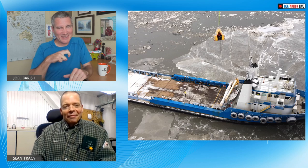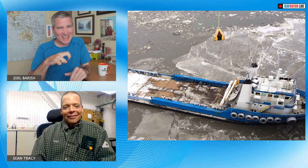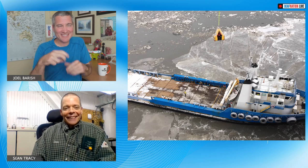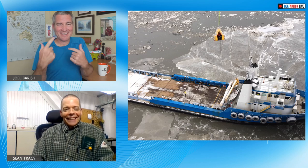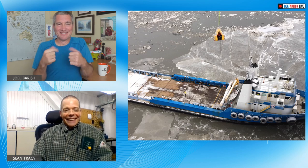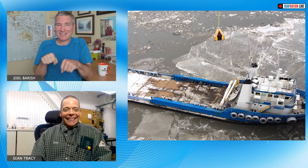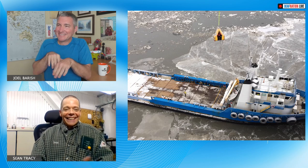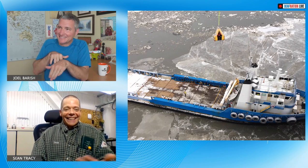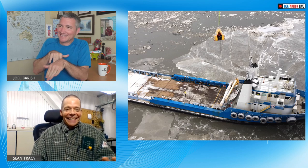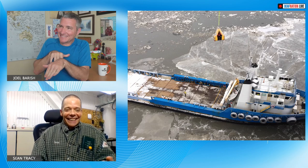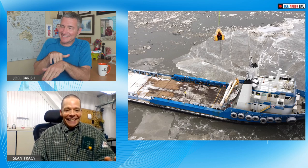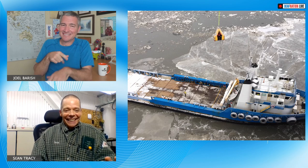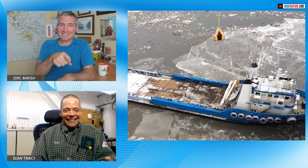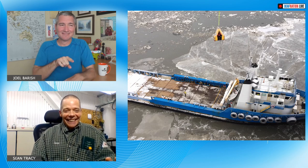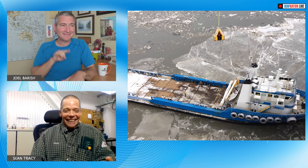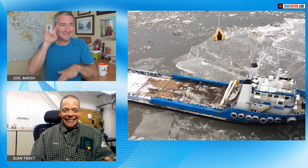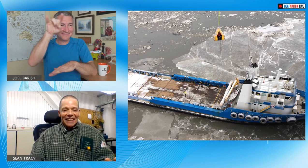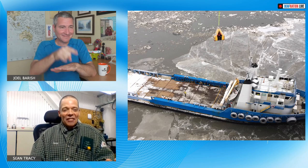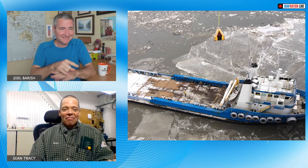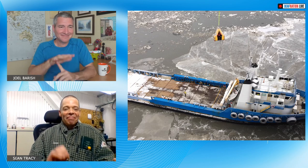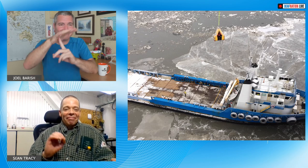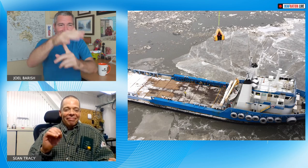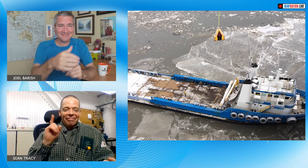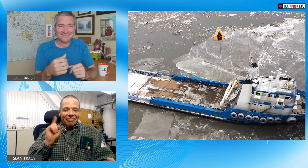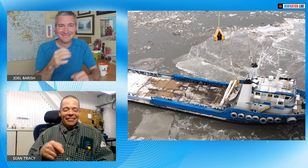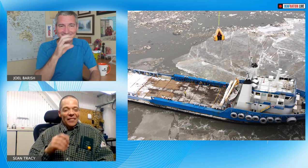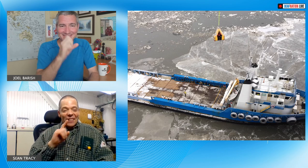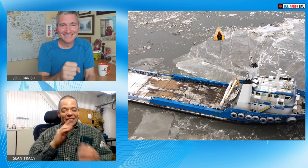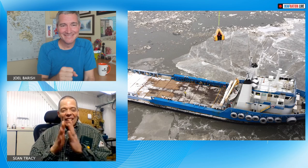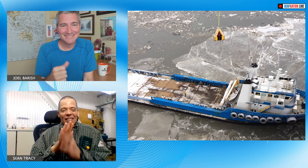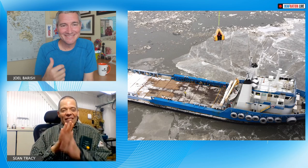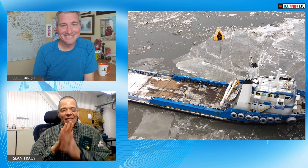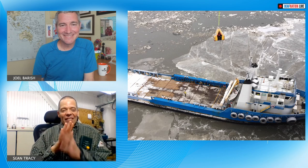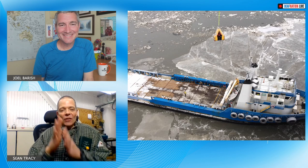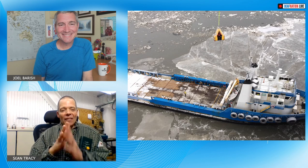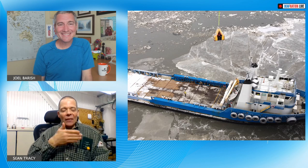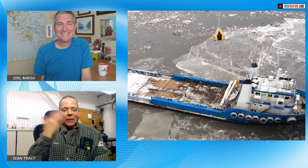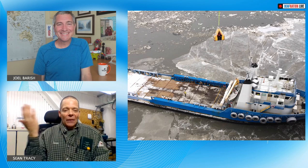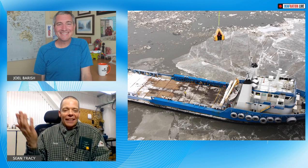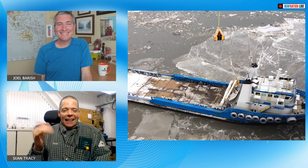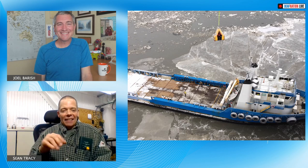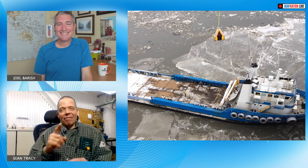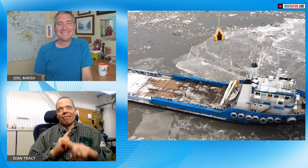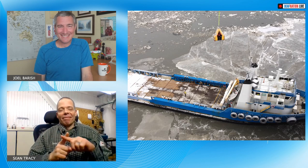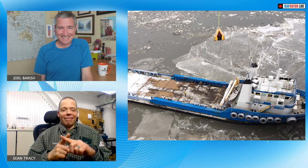Rather than being in traffic, you're flying over it all. That's the best part! There's no traffic! That's a huge plus.